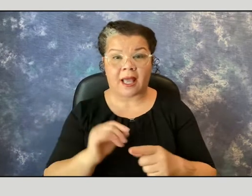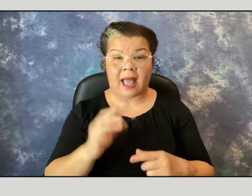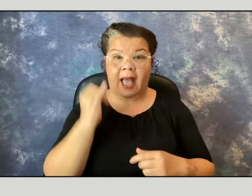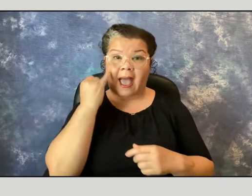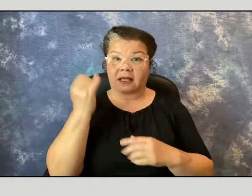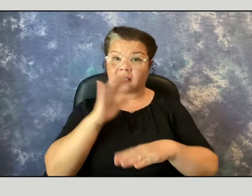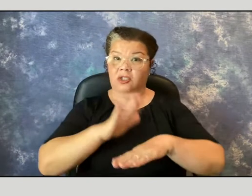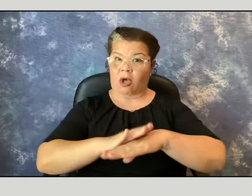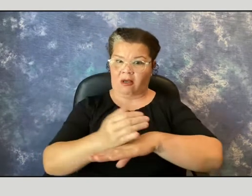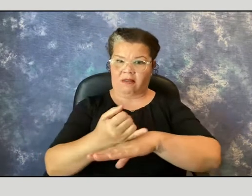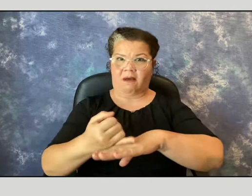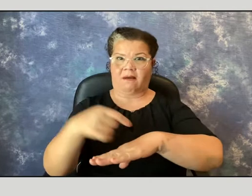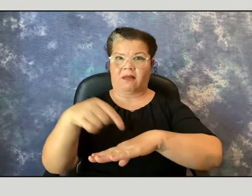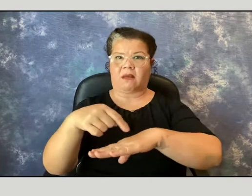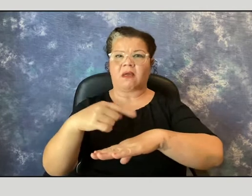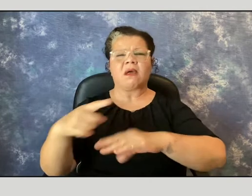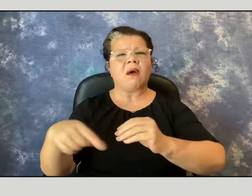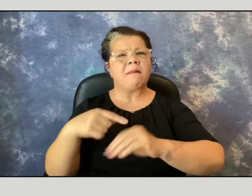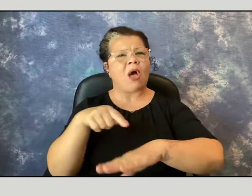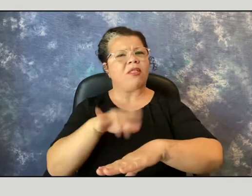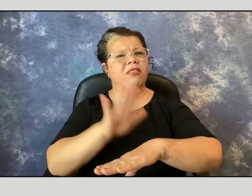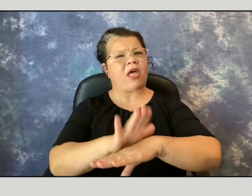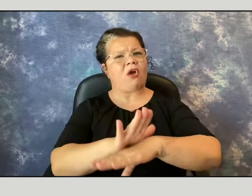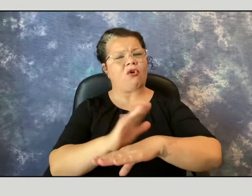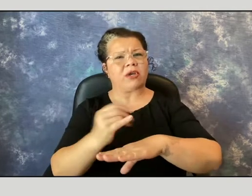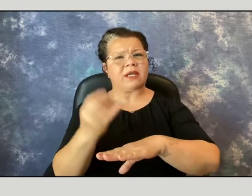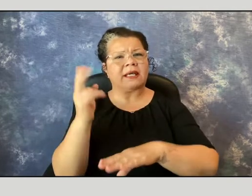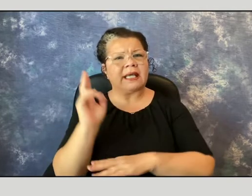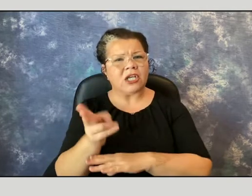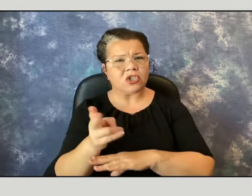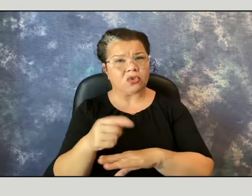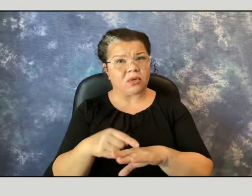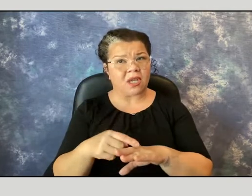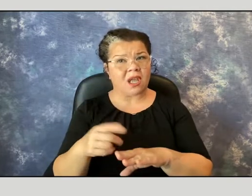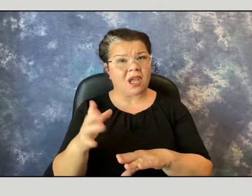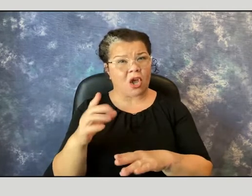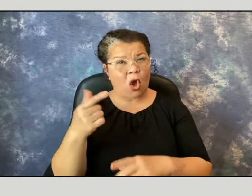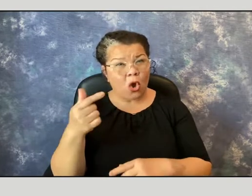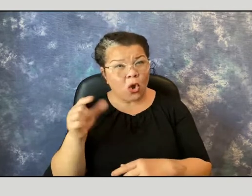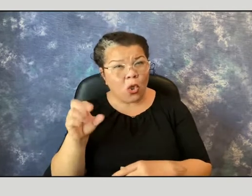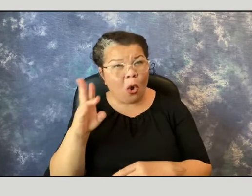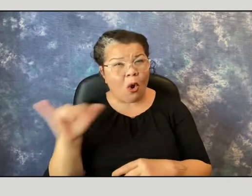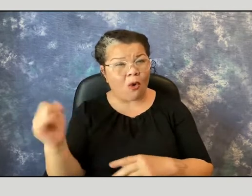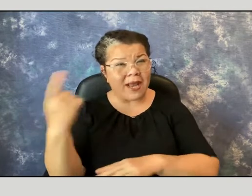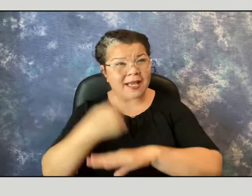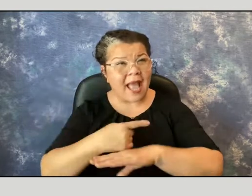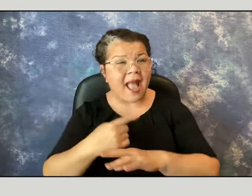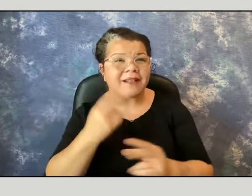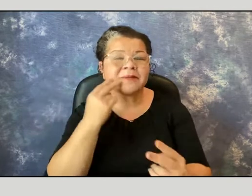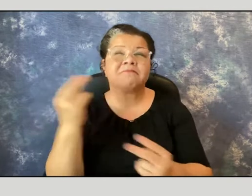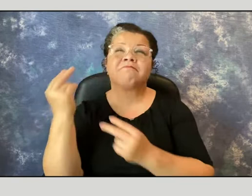and sort of, what were the glory days? Were those glory days there? Do we consider the history with rose-colored glasses?